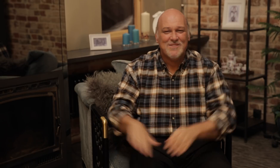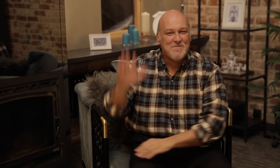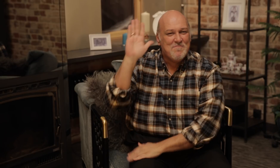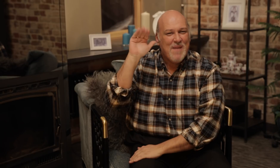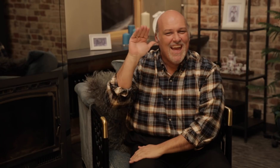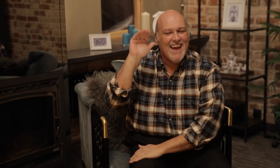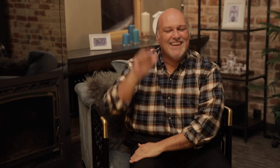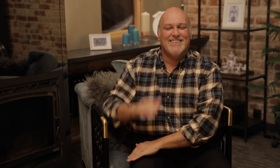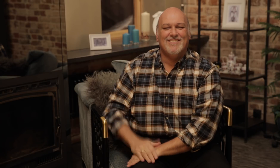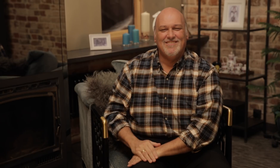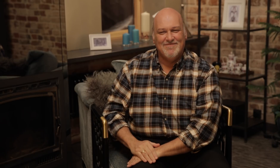Bye!